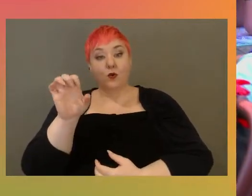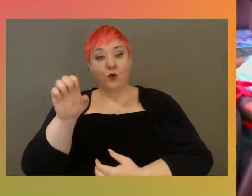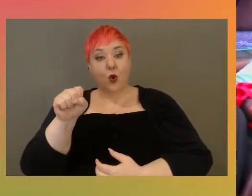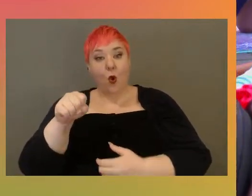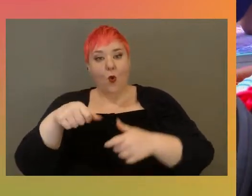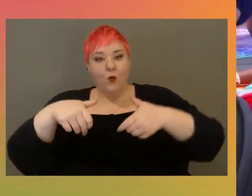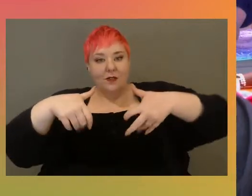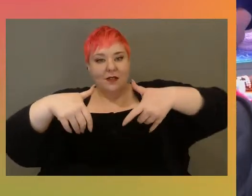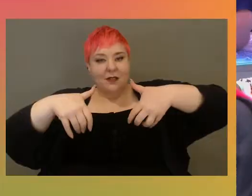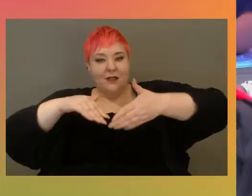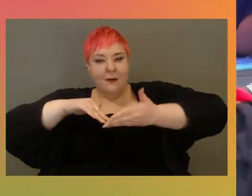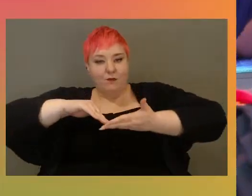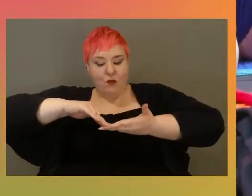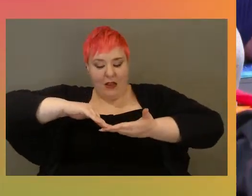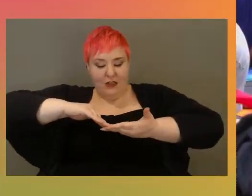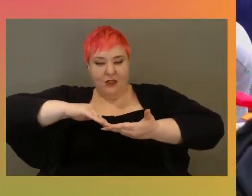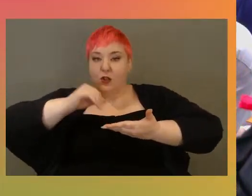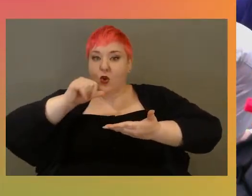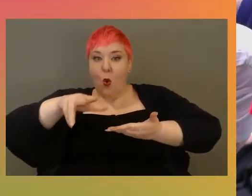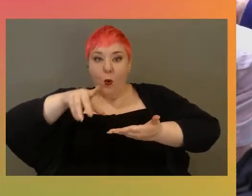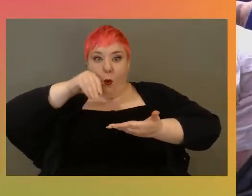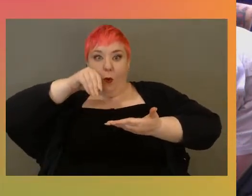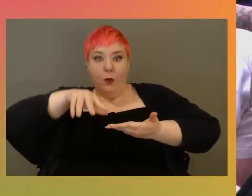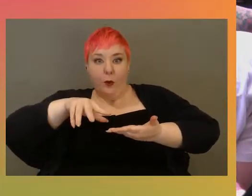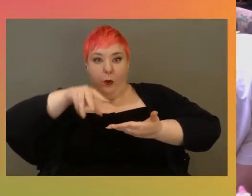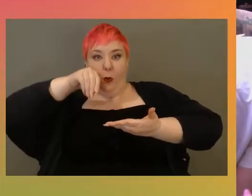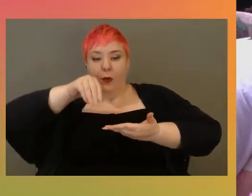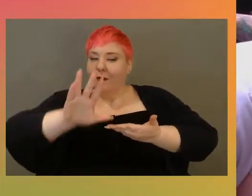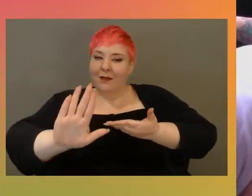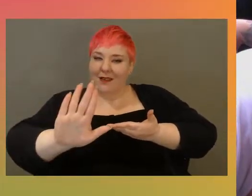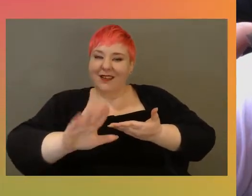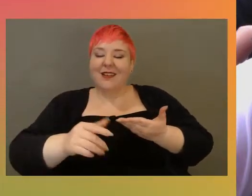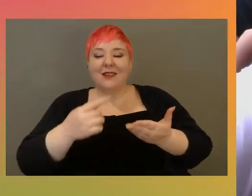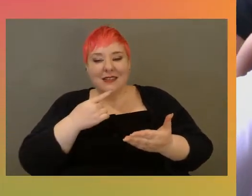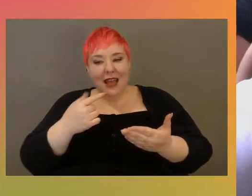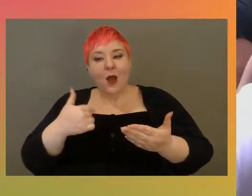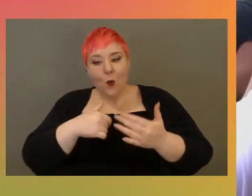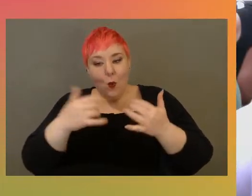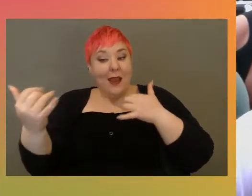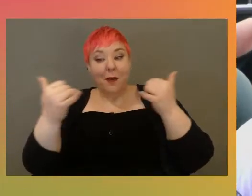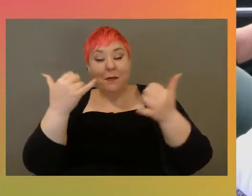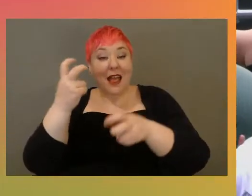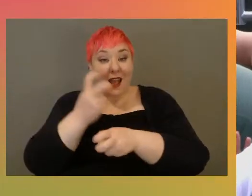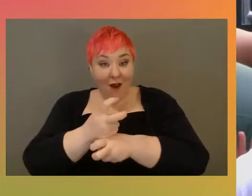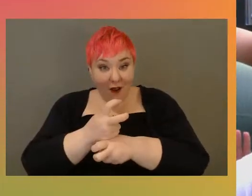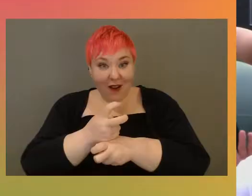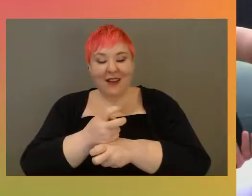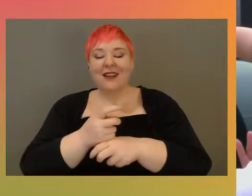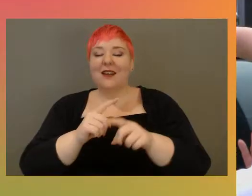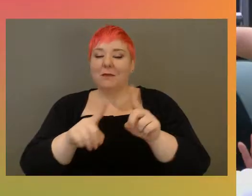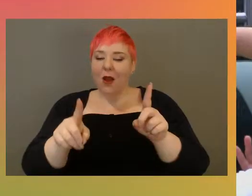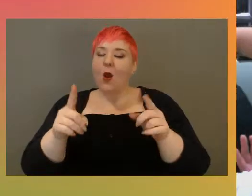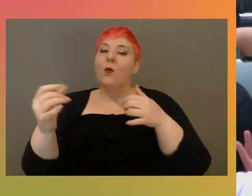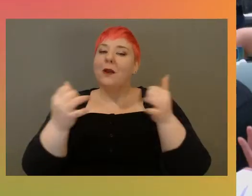YOUR RIGHT. NOW, PRESS YOUR TOES DOWN.